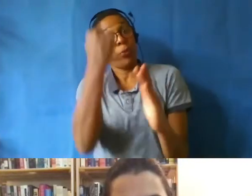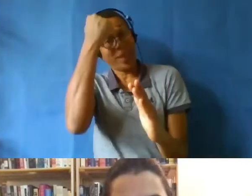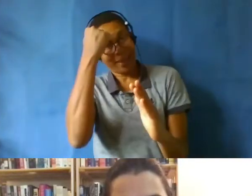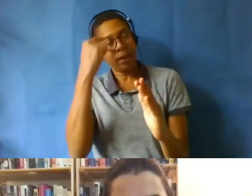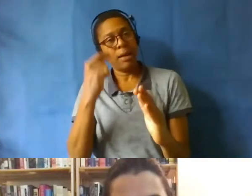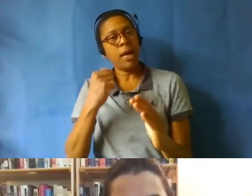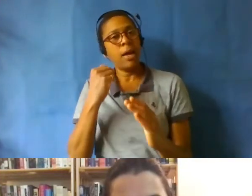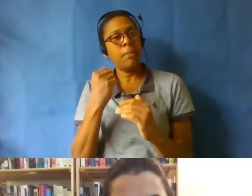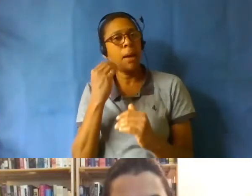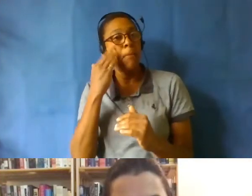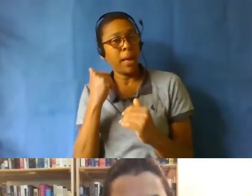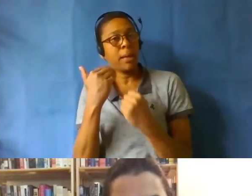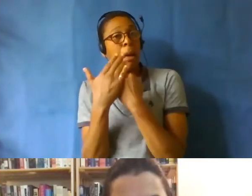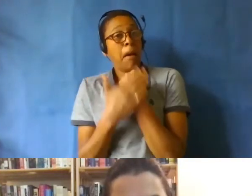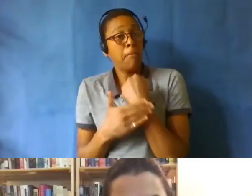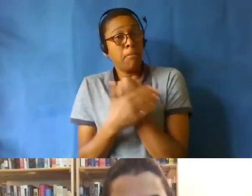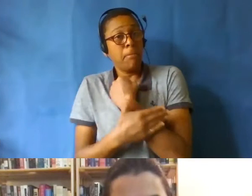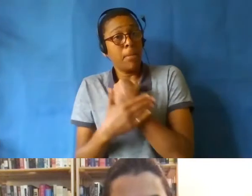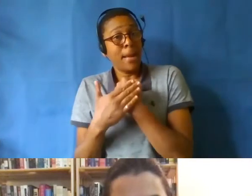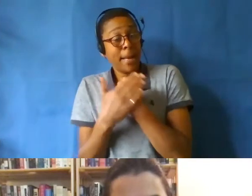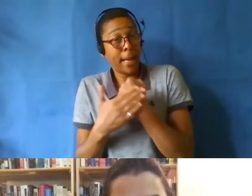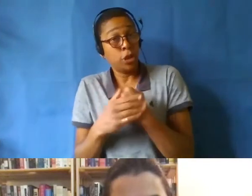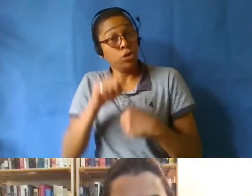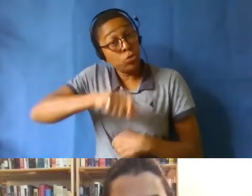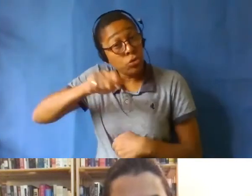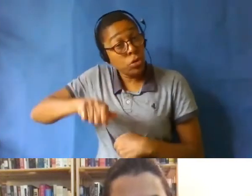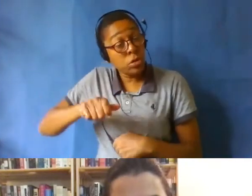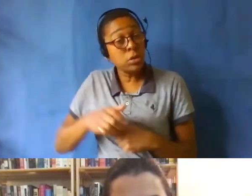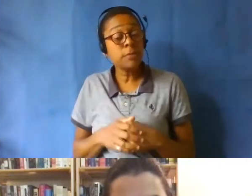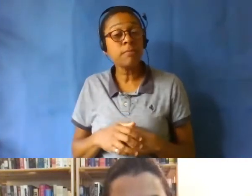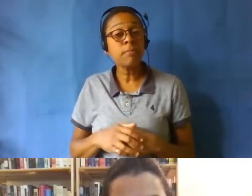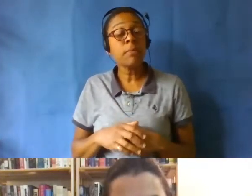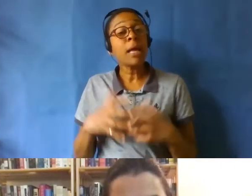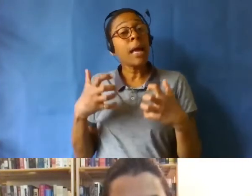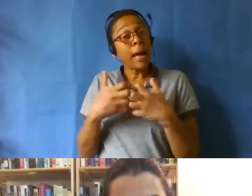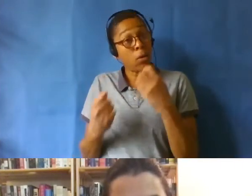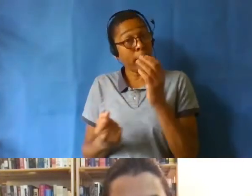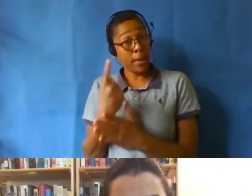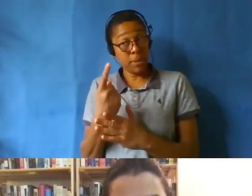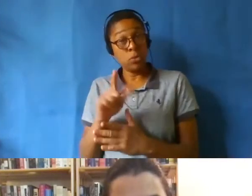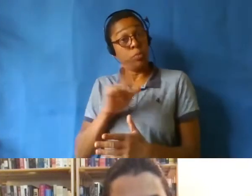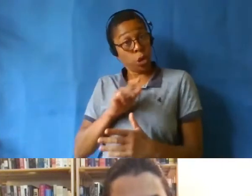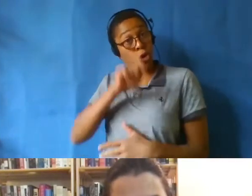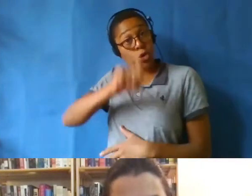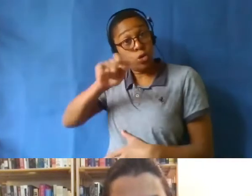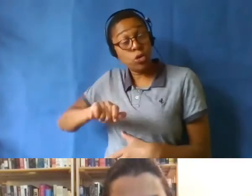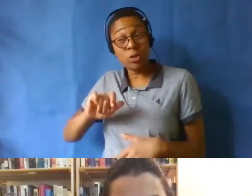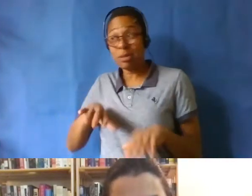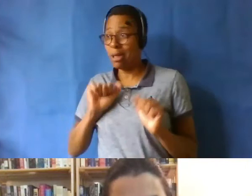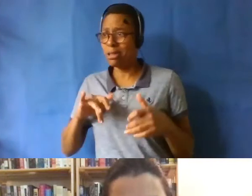aspects of why the occupation happened and how it happened had to do with distress mental health issues other forms of illness disability that the